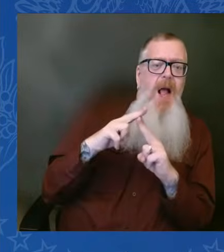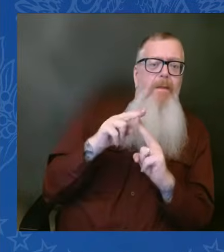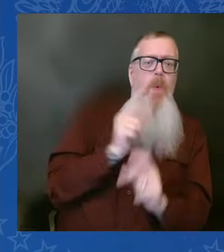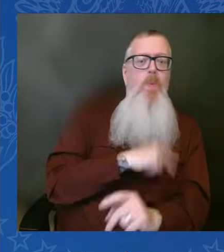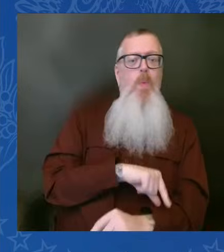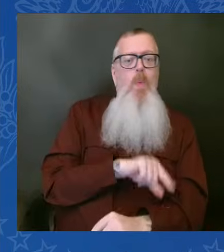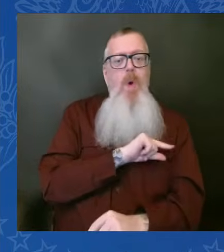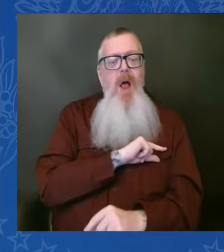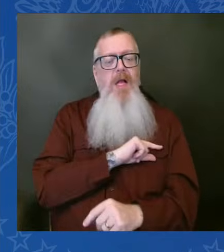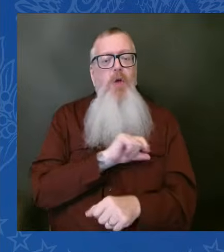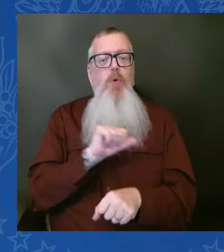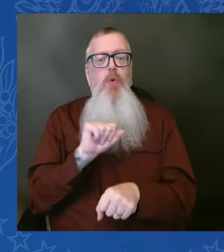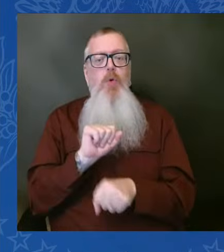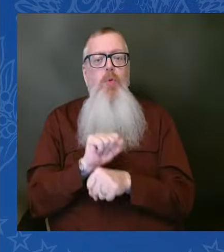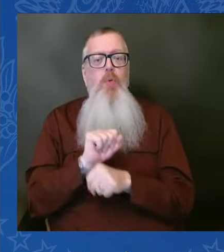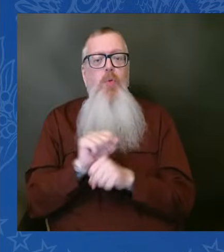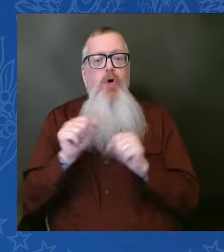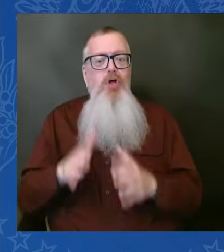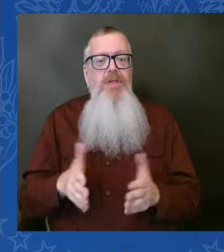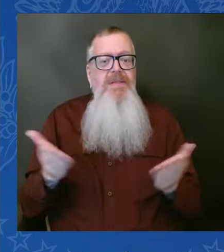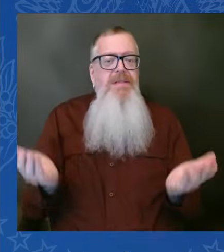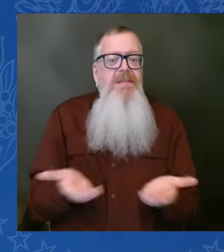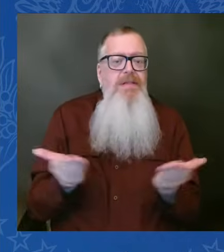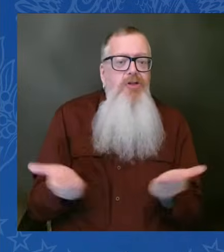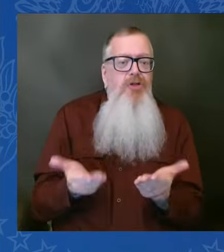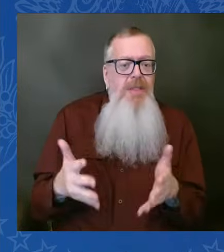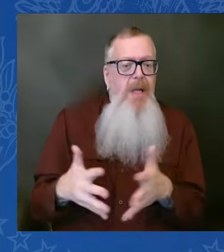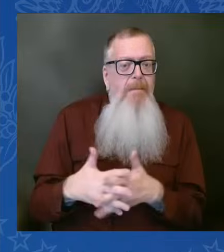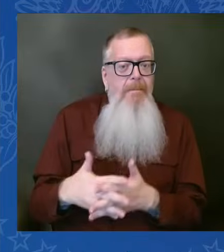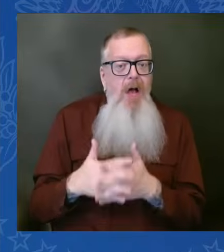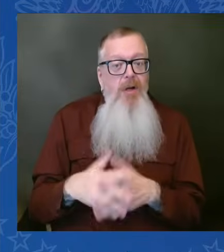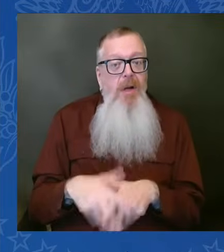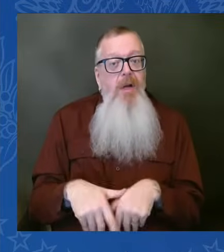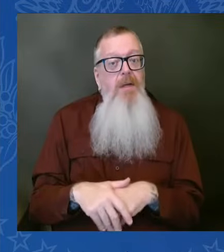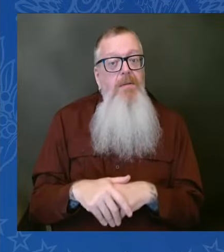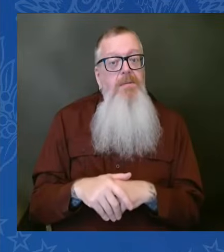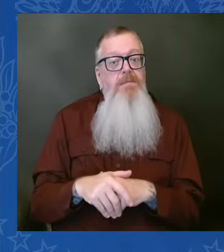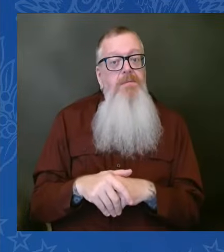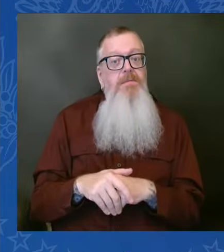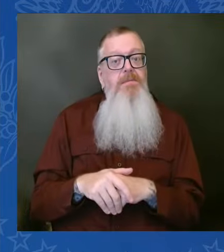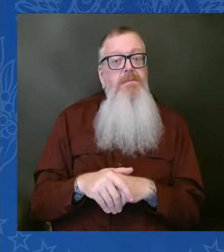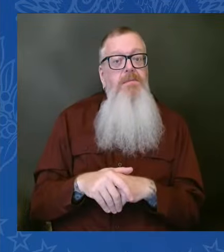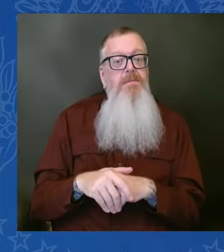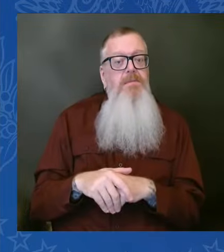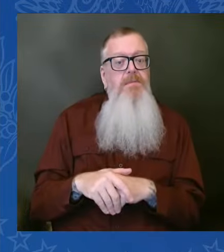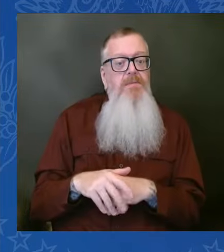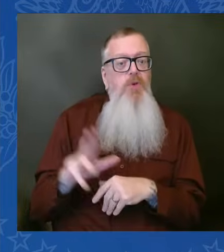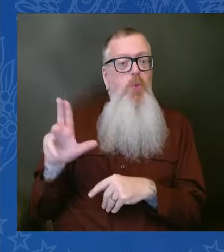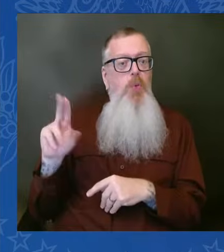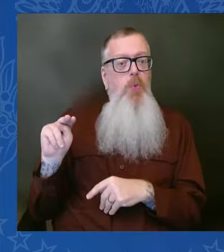you know, I have trouble with my union friends. They’re not very good salesmens for themselves. Everybody thinks -- the average person out there thinks --